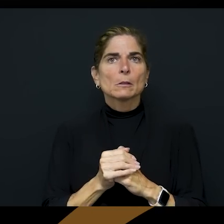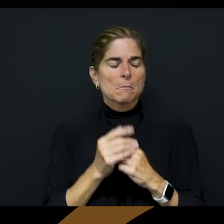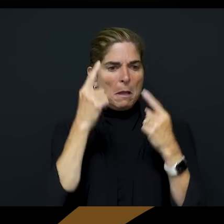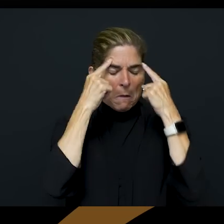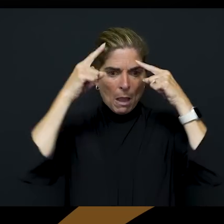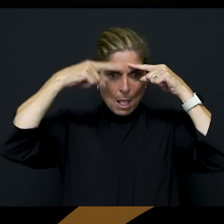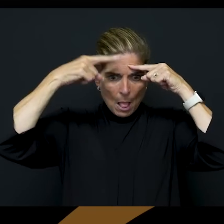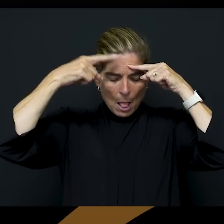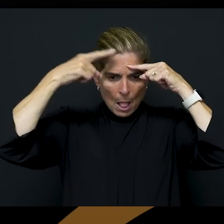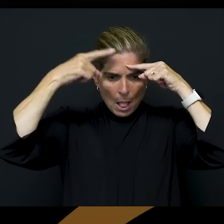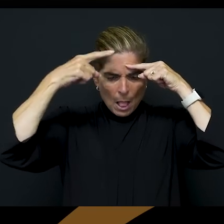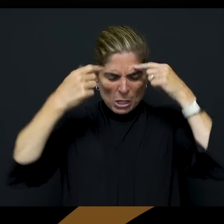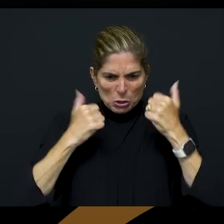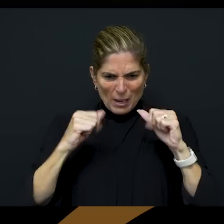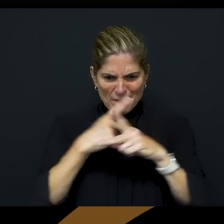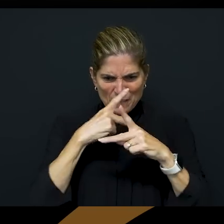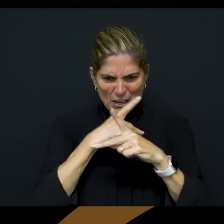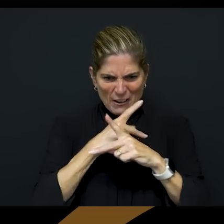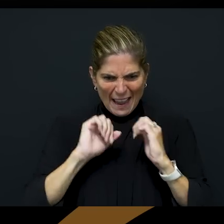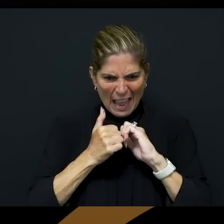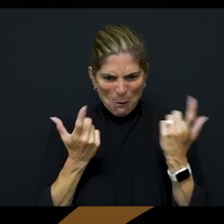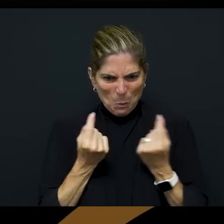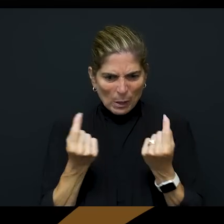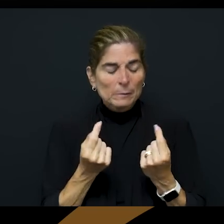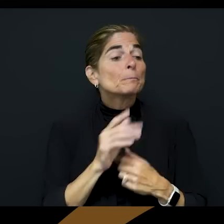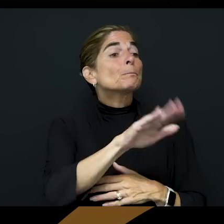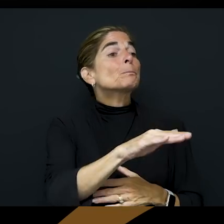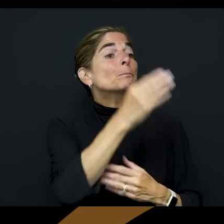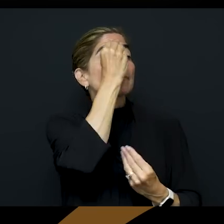My mind is working overtime right now, trying to figure this stuff out.